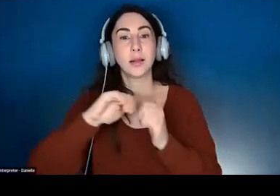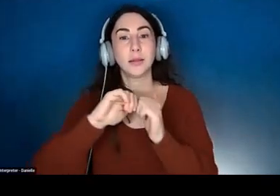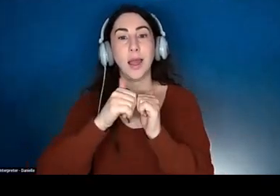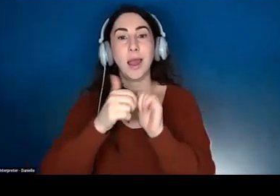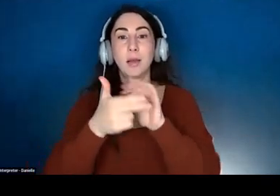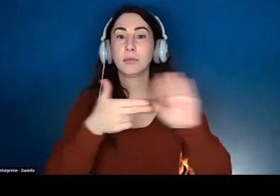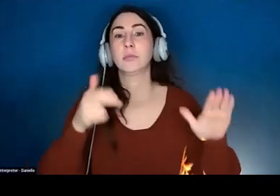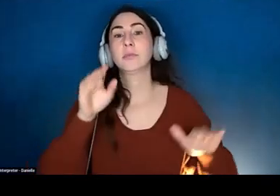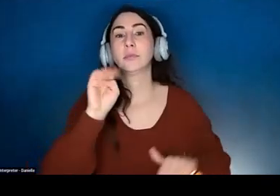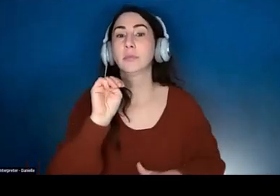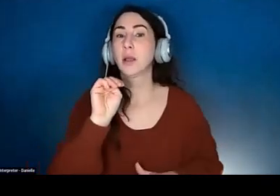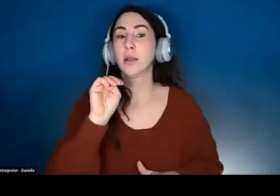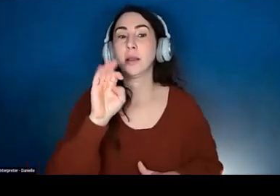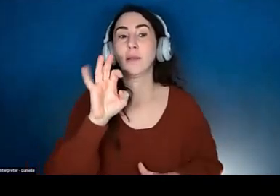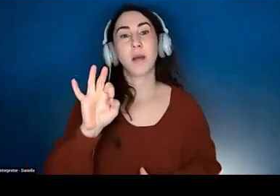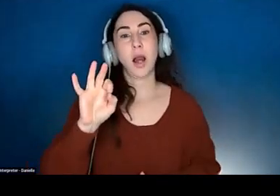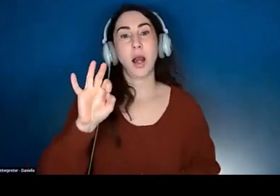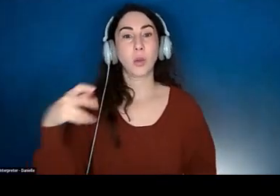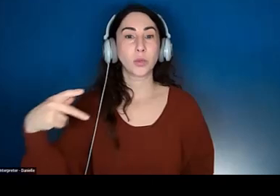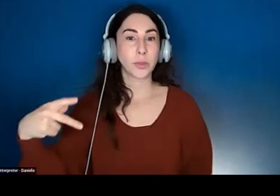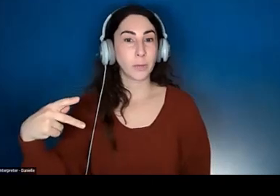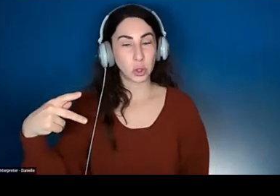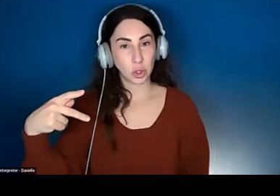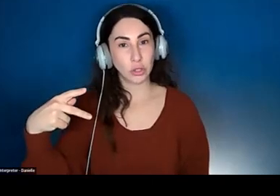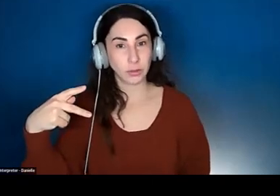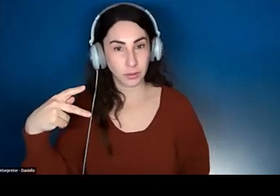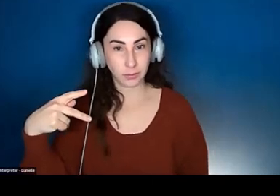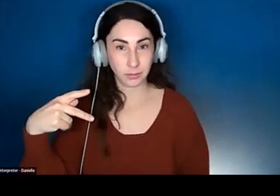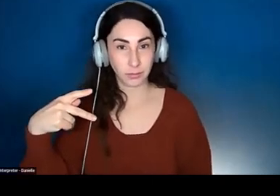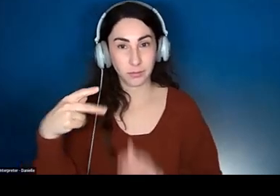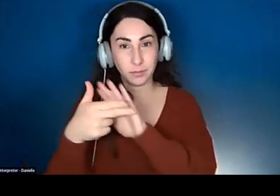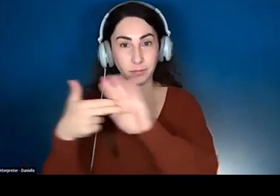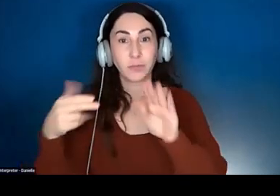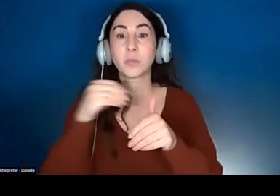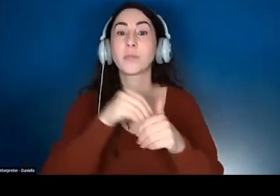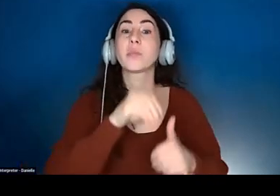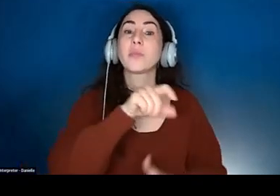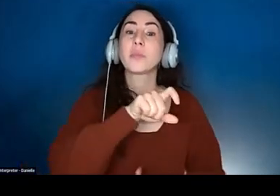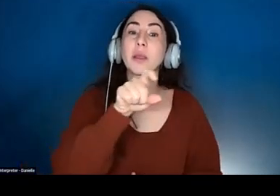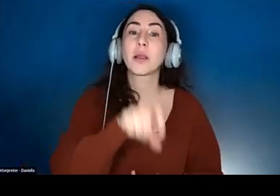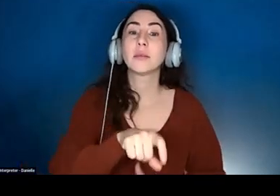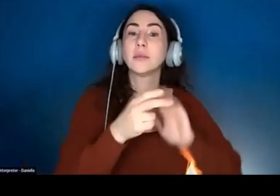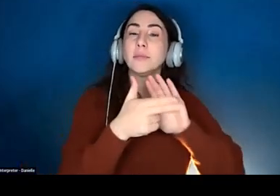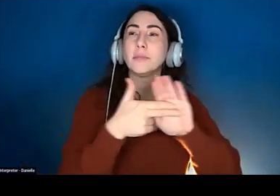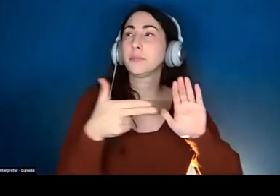Follows the Person. In Texas, it was labeled like Writer